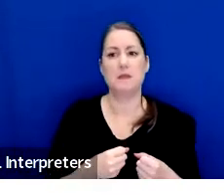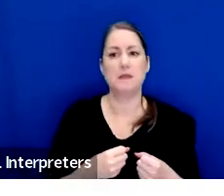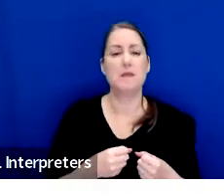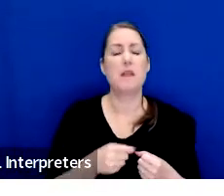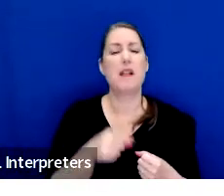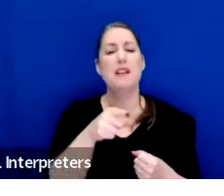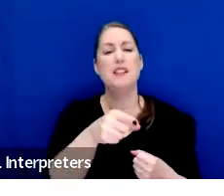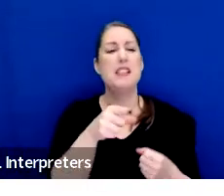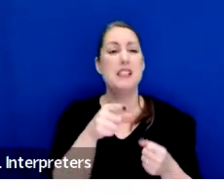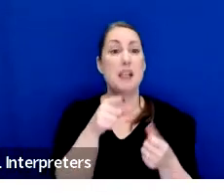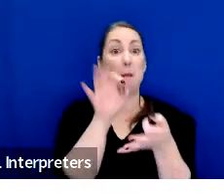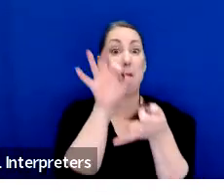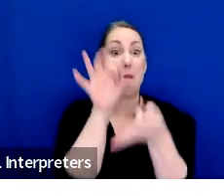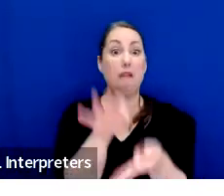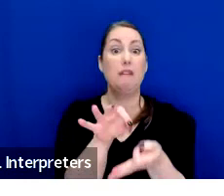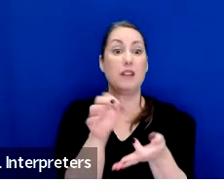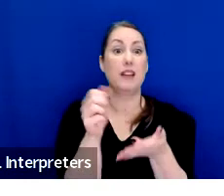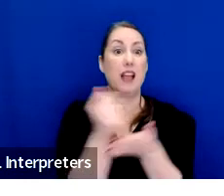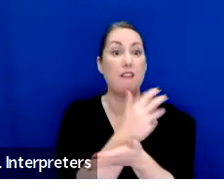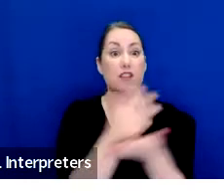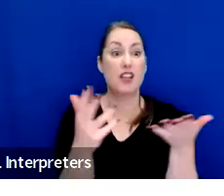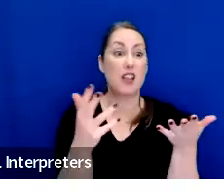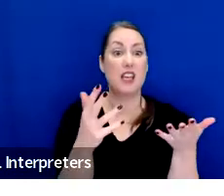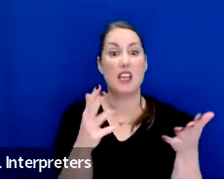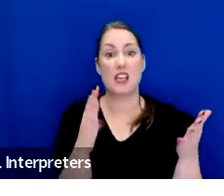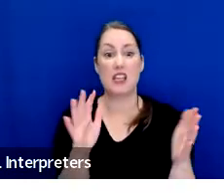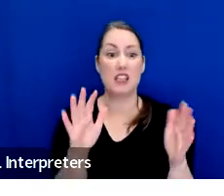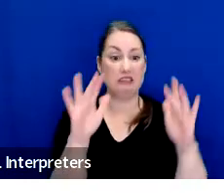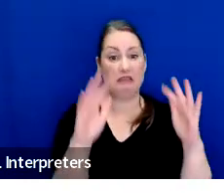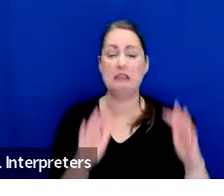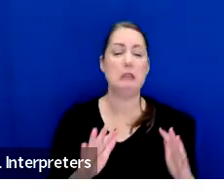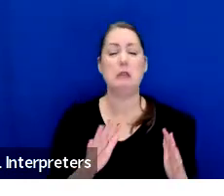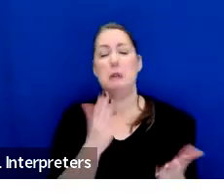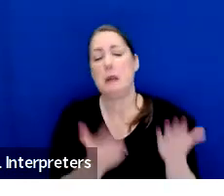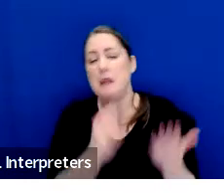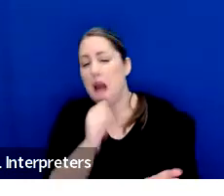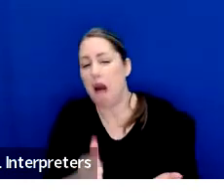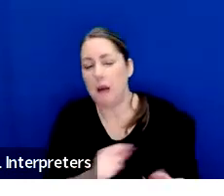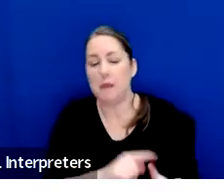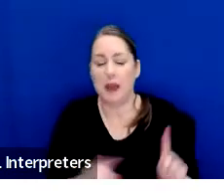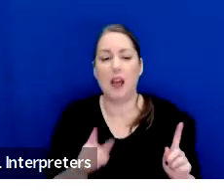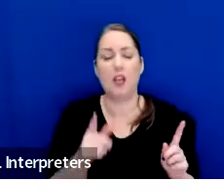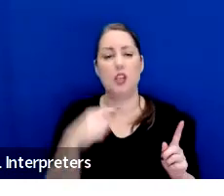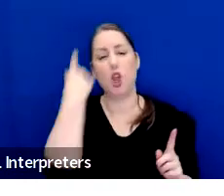to perfectly sighted you know, I do believe very strongly in accessibility.